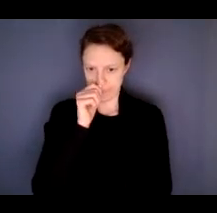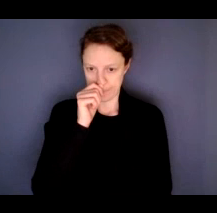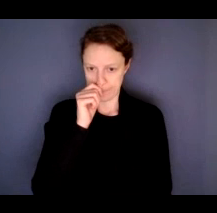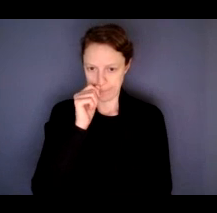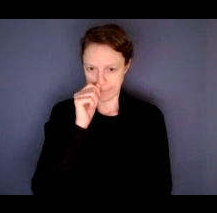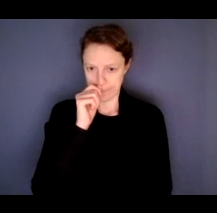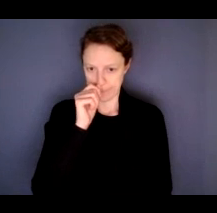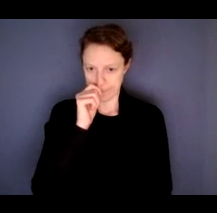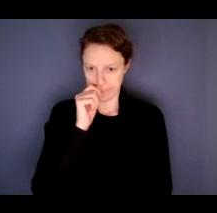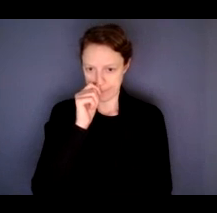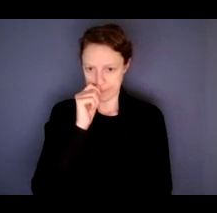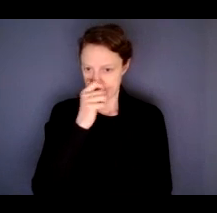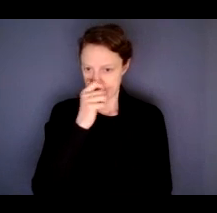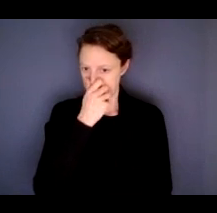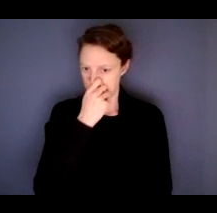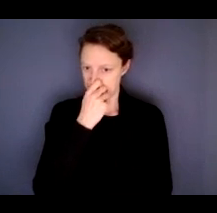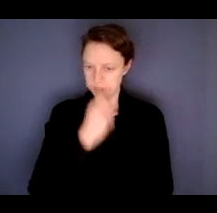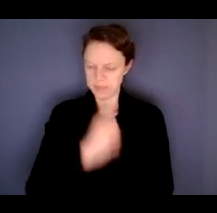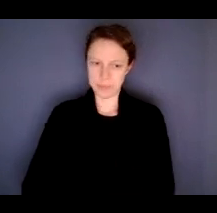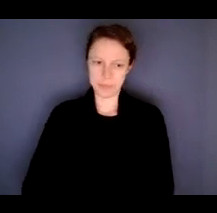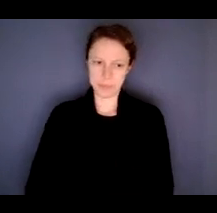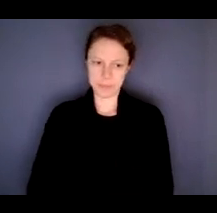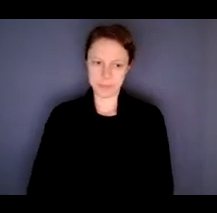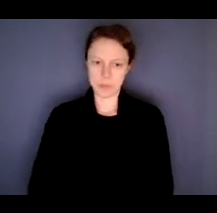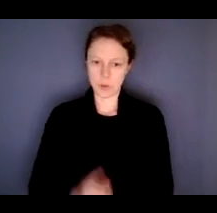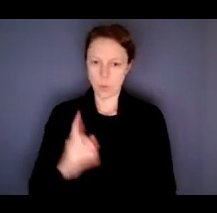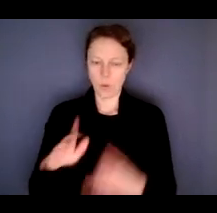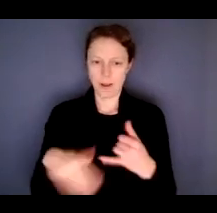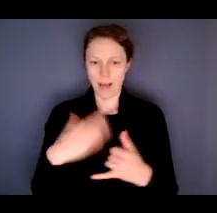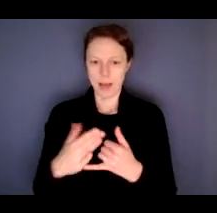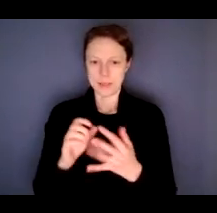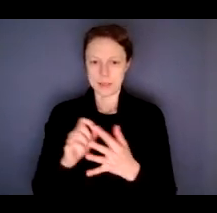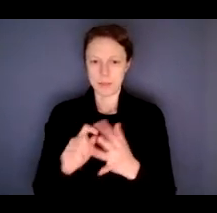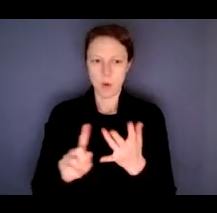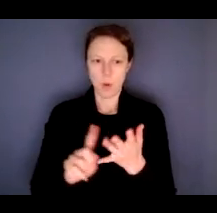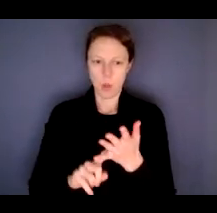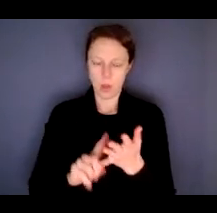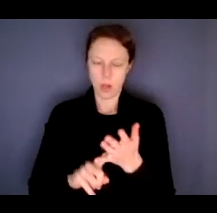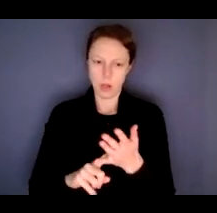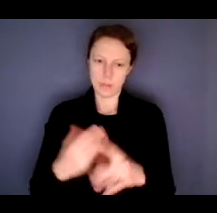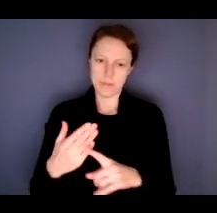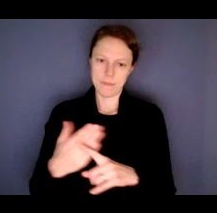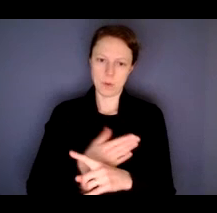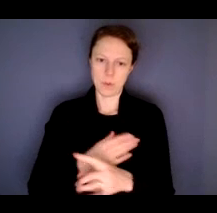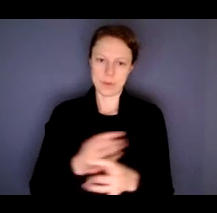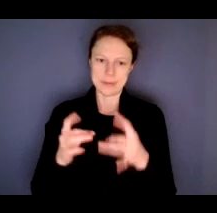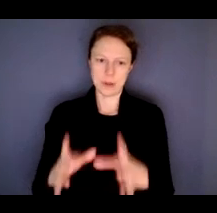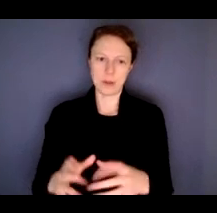All right. And one last poll before we move into our content. We're just interested to